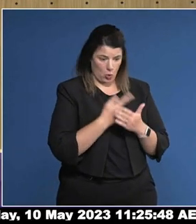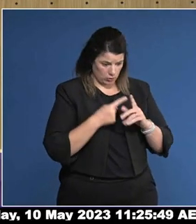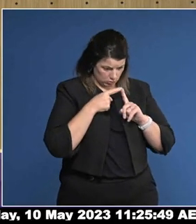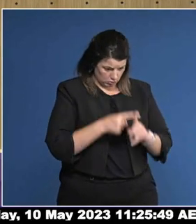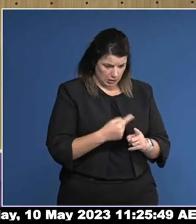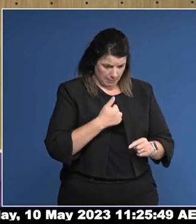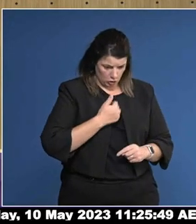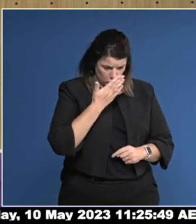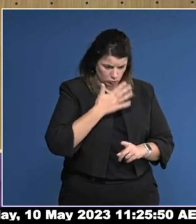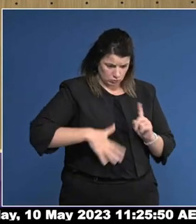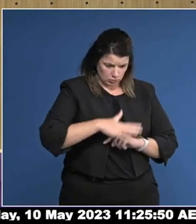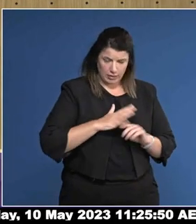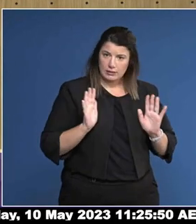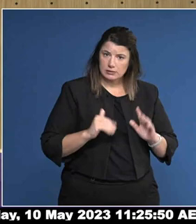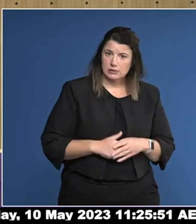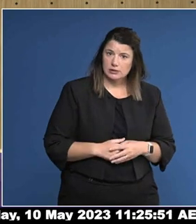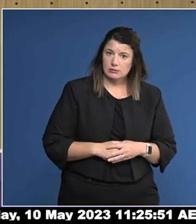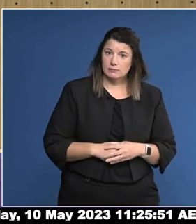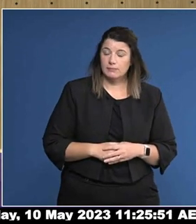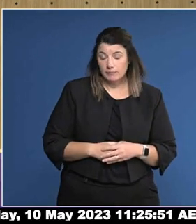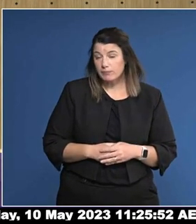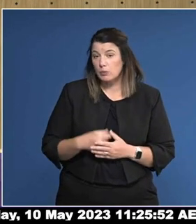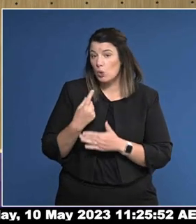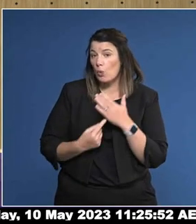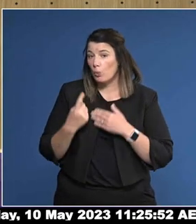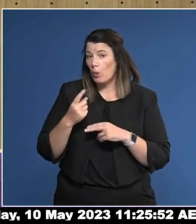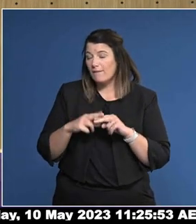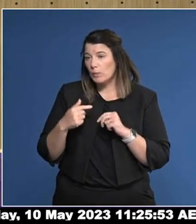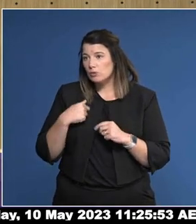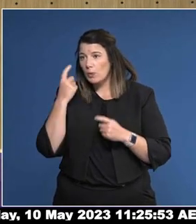Well, they were our findings for consideration - for our consideration.